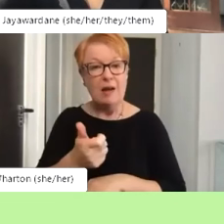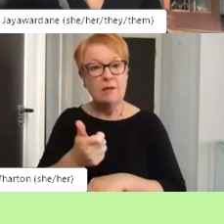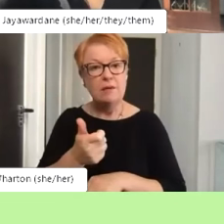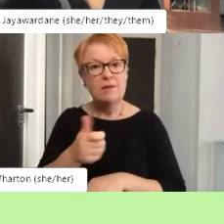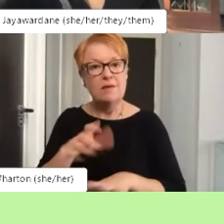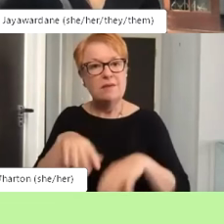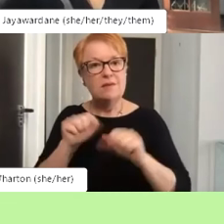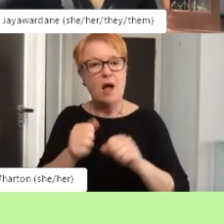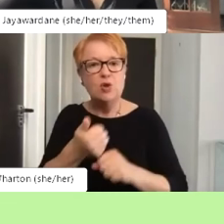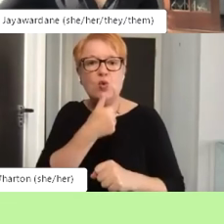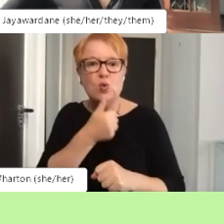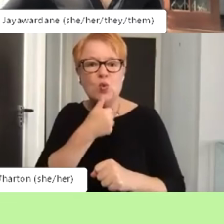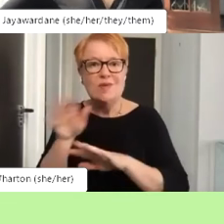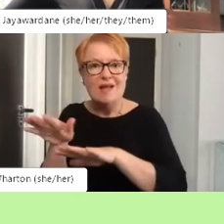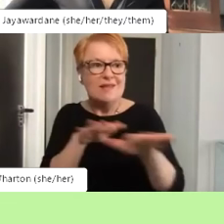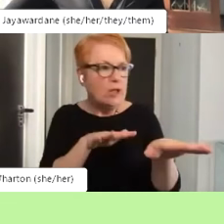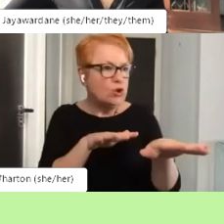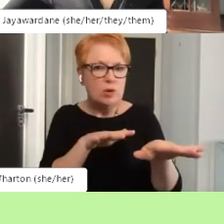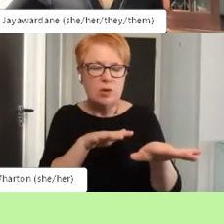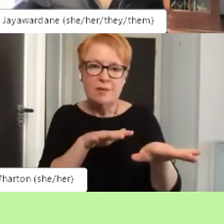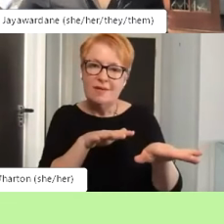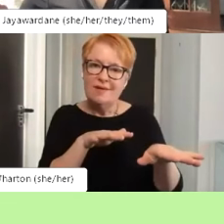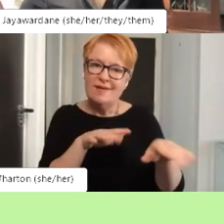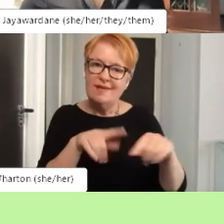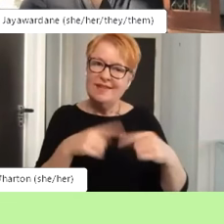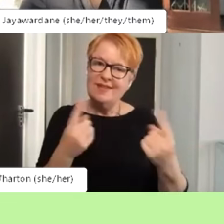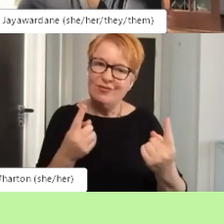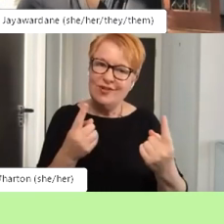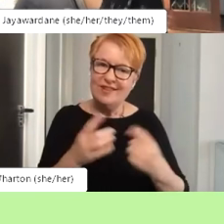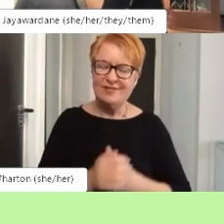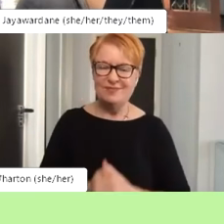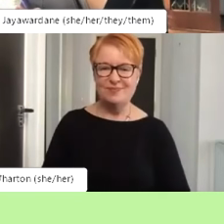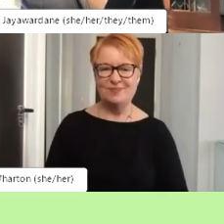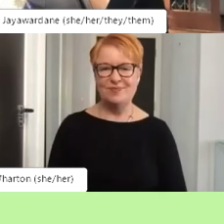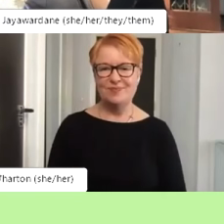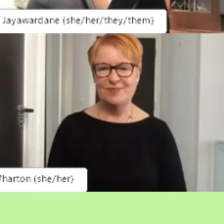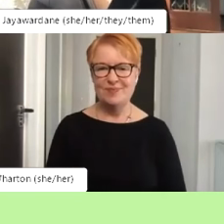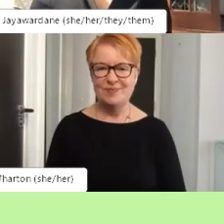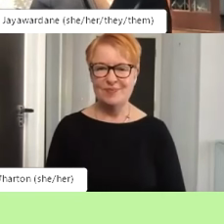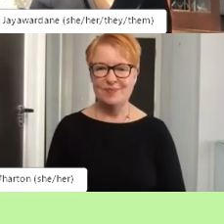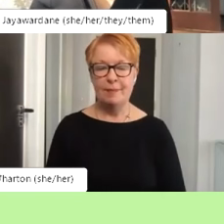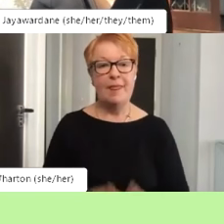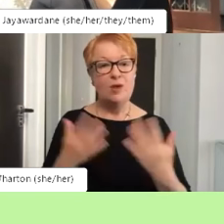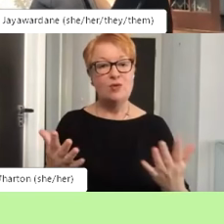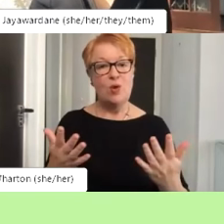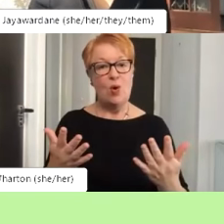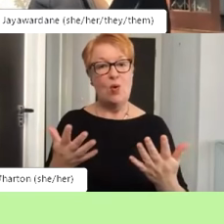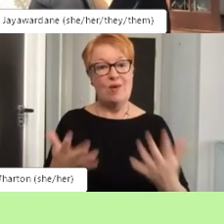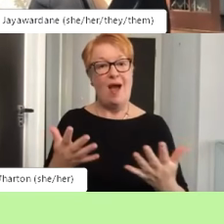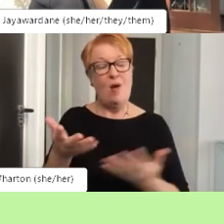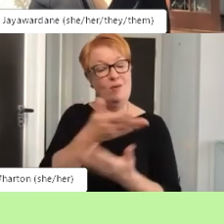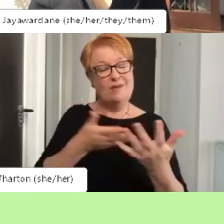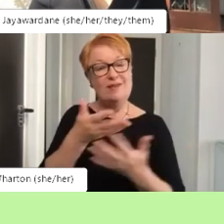So, we will move on to speaking with our two speakers for today.